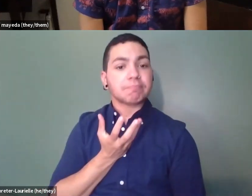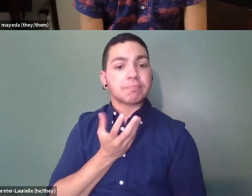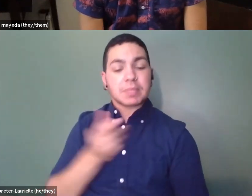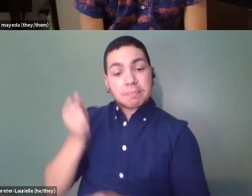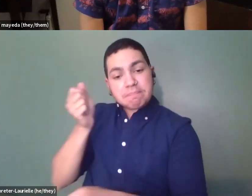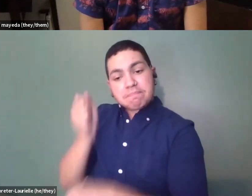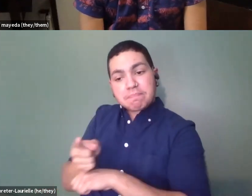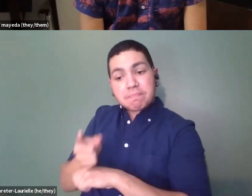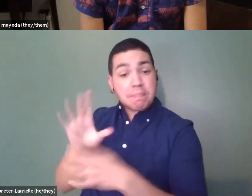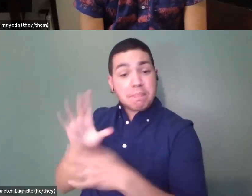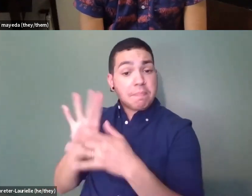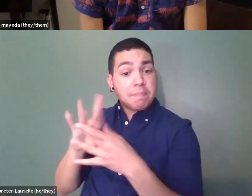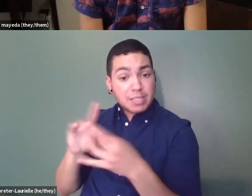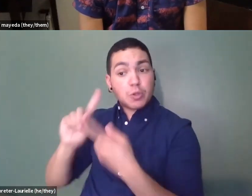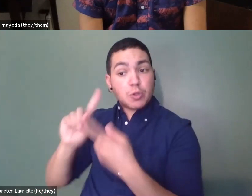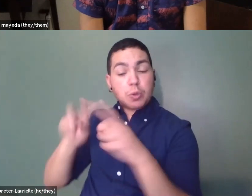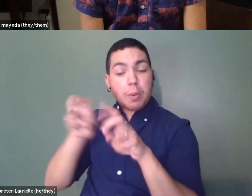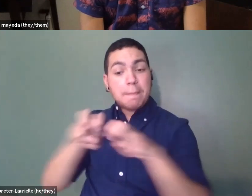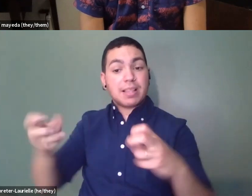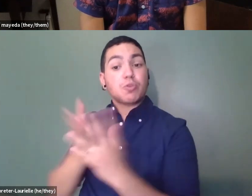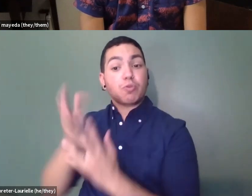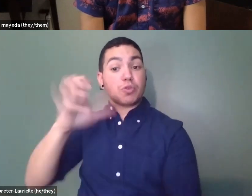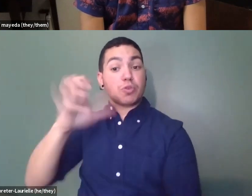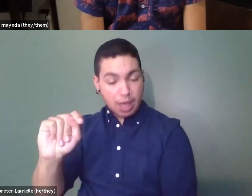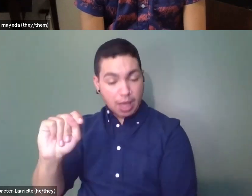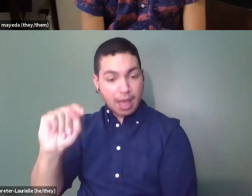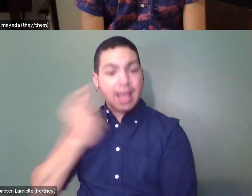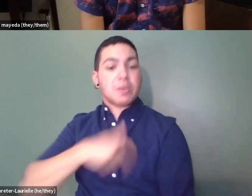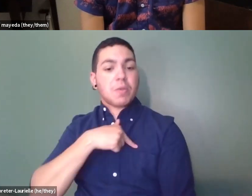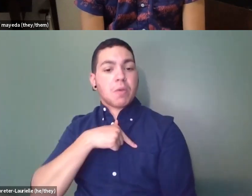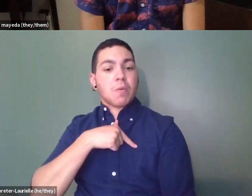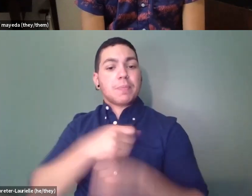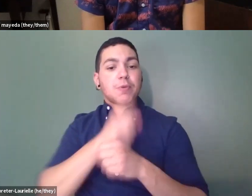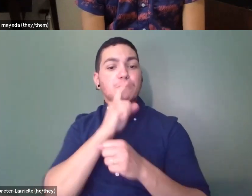that Adi's Act was built upon.